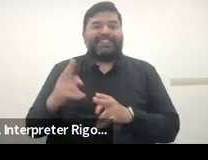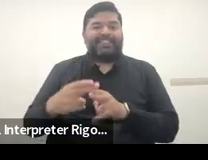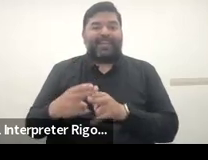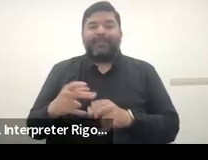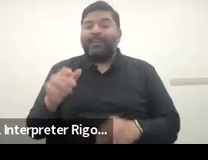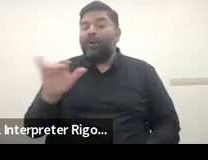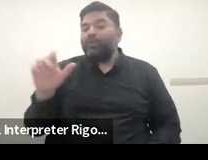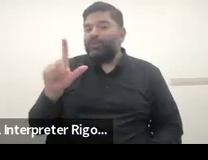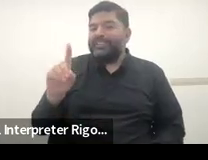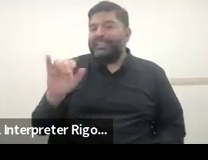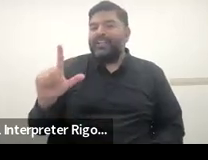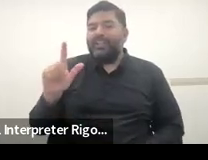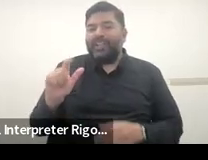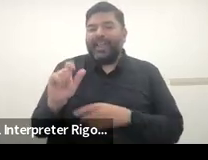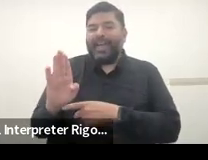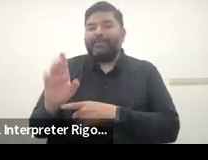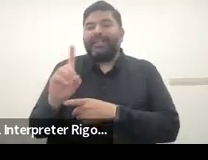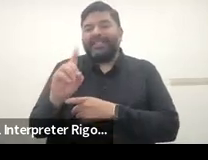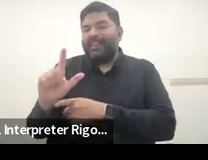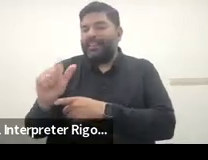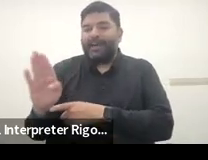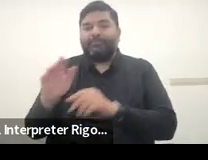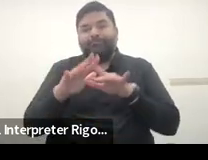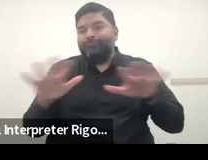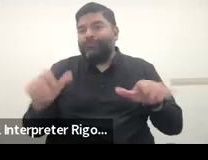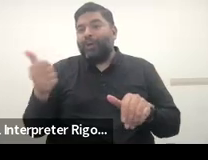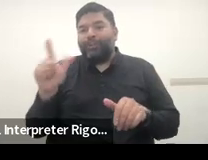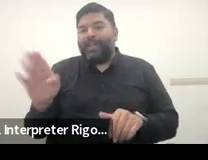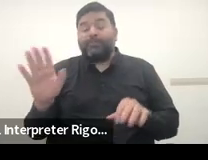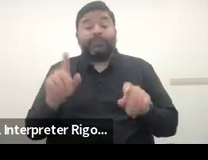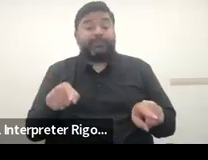lab and of course CUTELABNAME. Anyway, their research blends computational, linguistic,